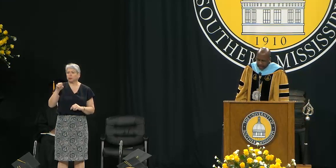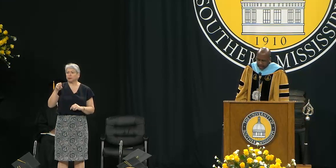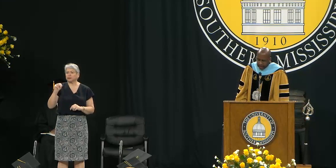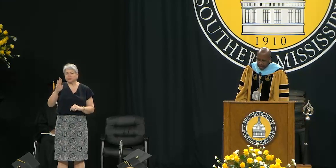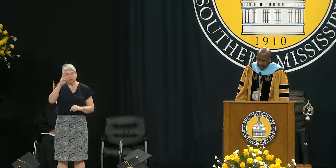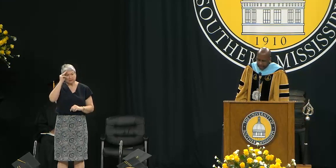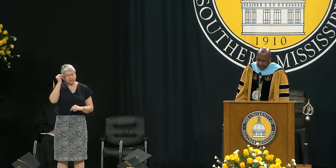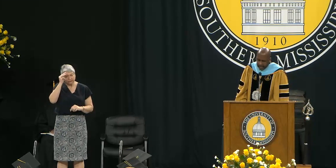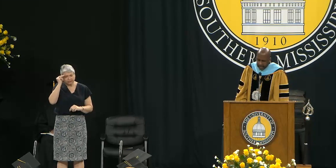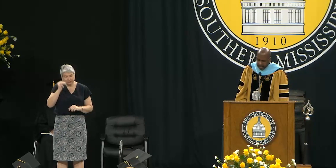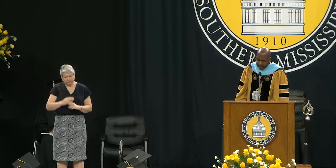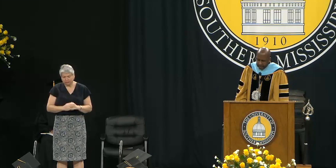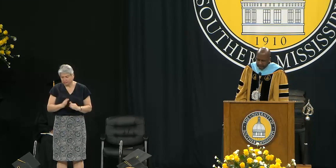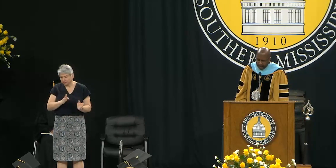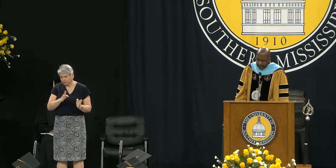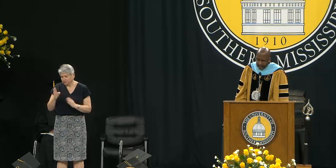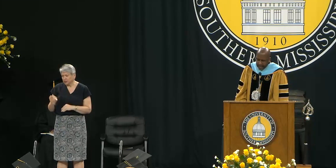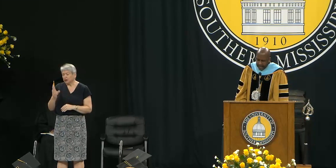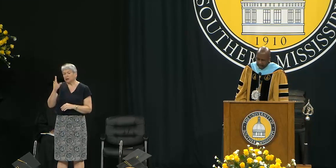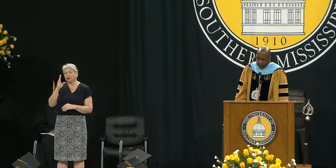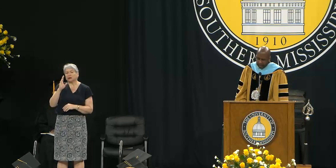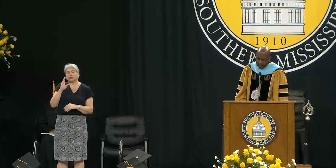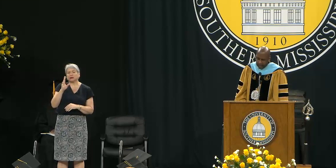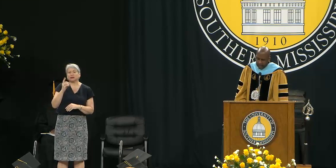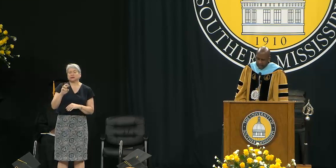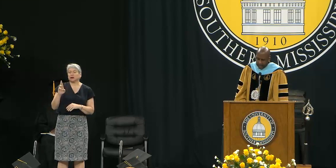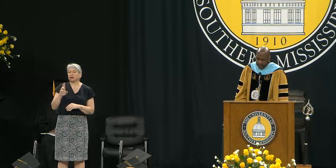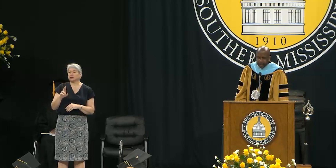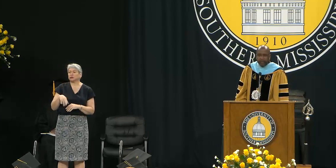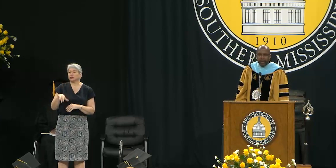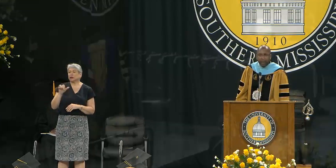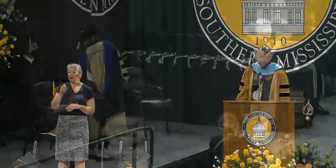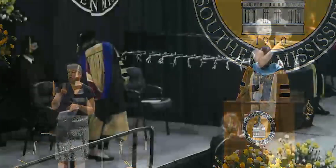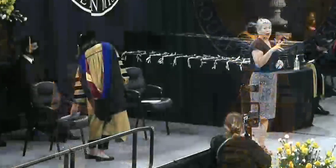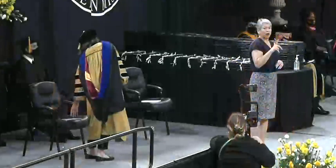Dr. Emily Bullock Yowell, Commencement Grand Marshal;